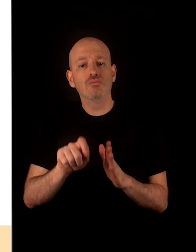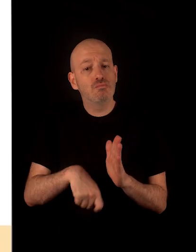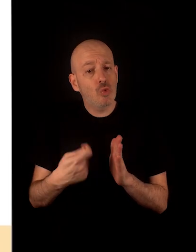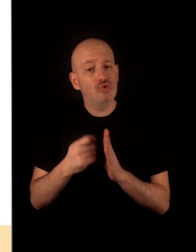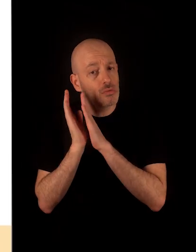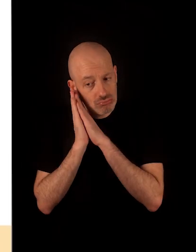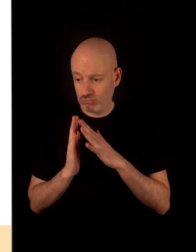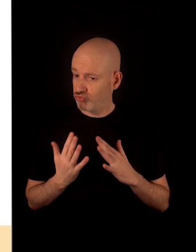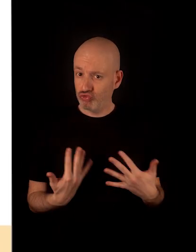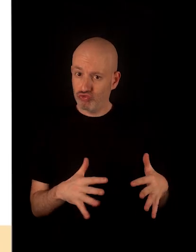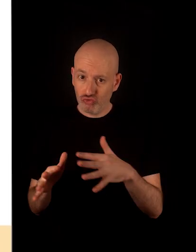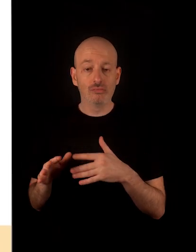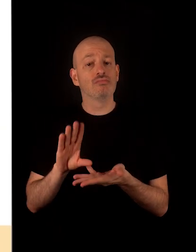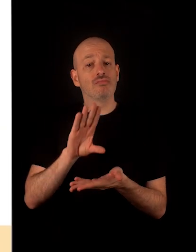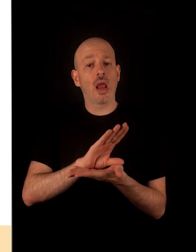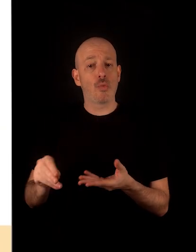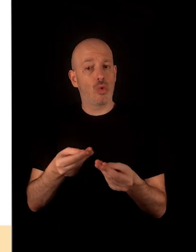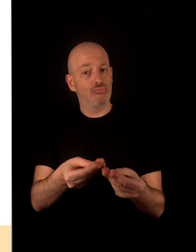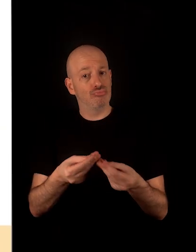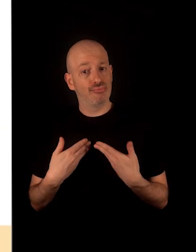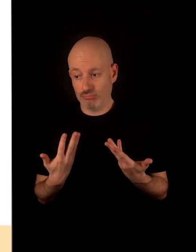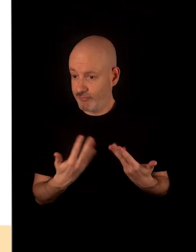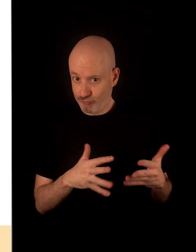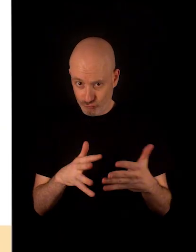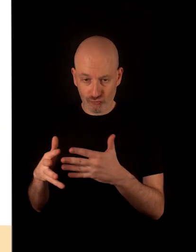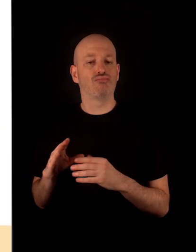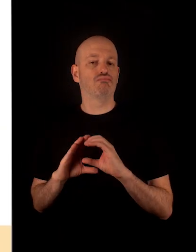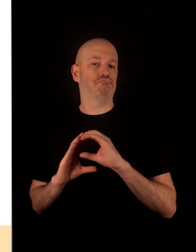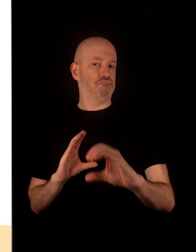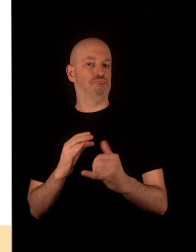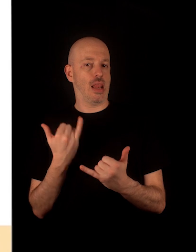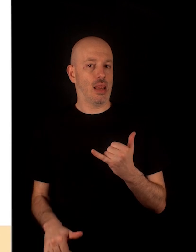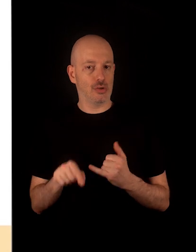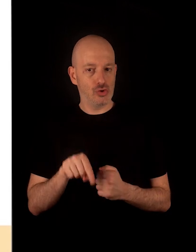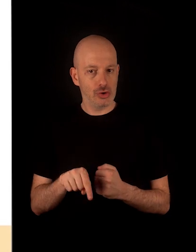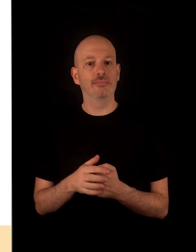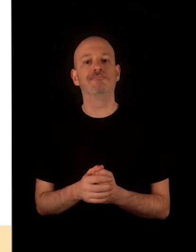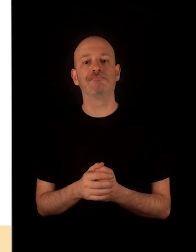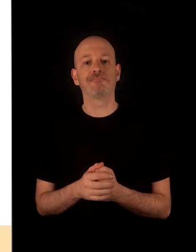Once our team validates the residency Info Card and we know that everything is okay